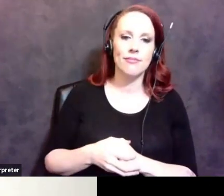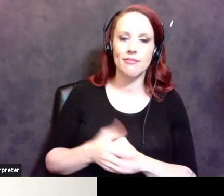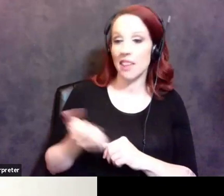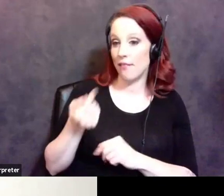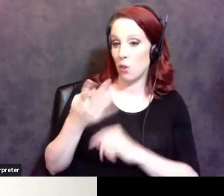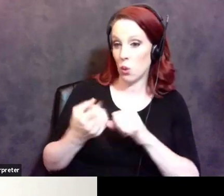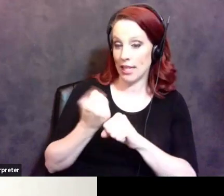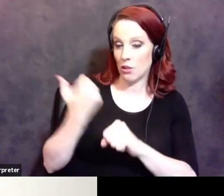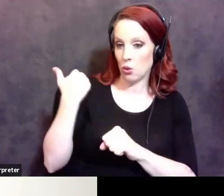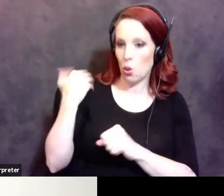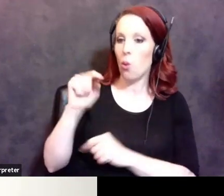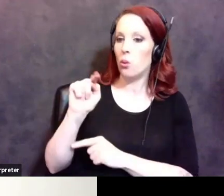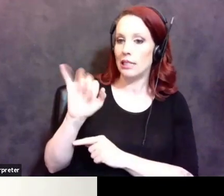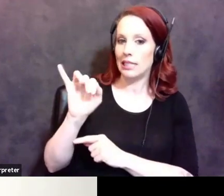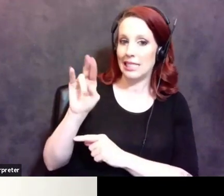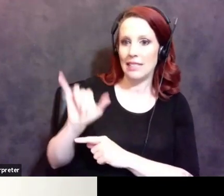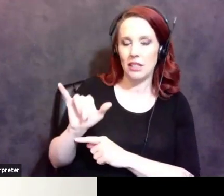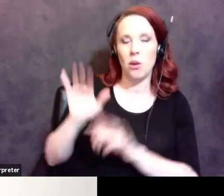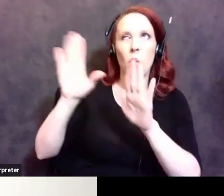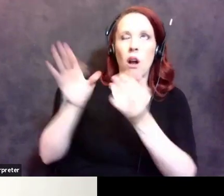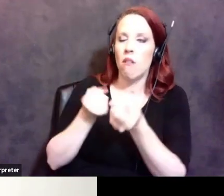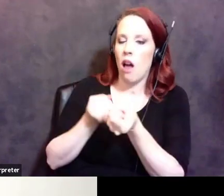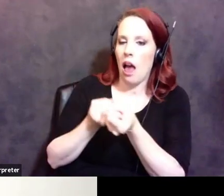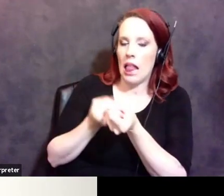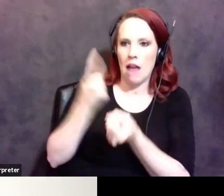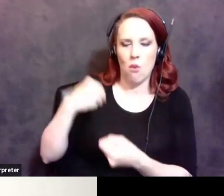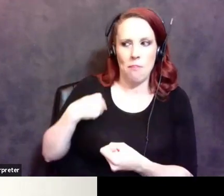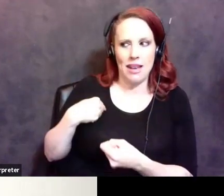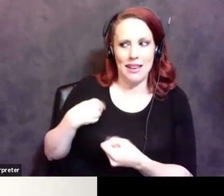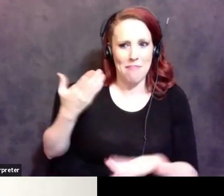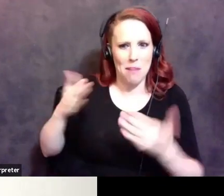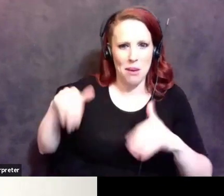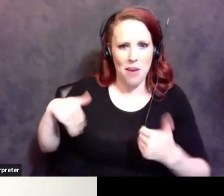Tiffany was a great ally for me and I don't know that we even really talked about this.